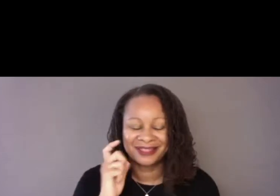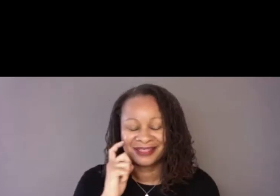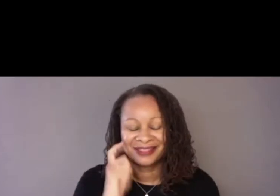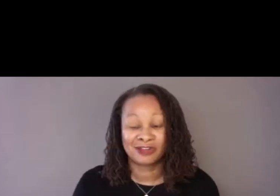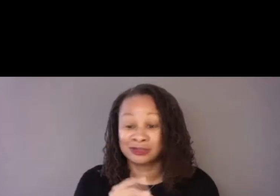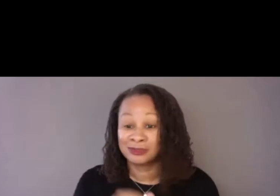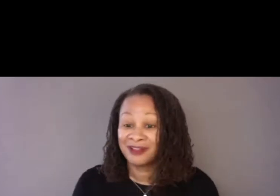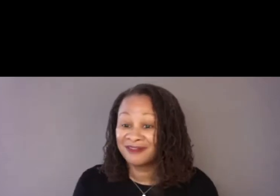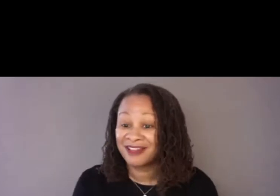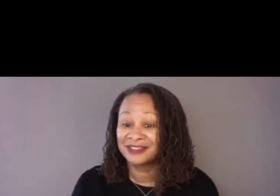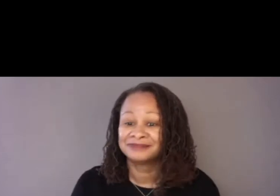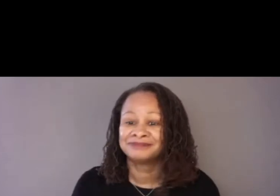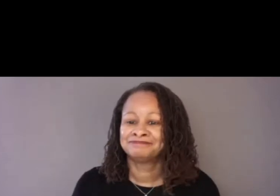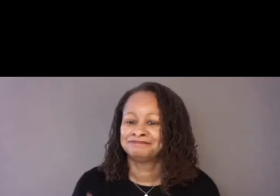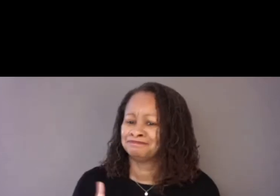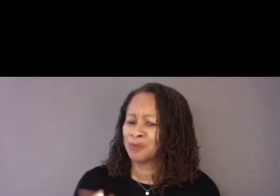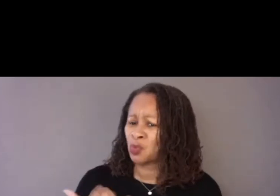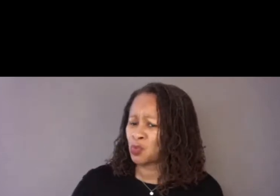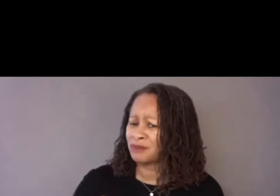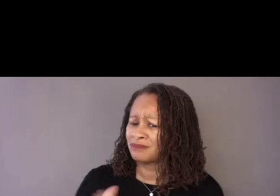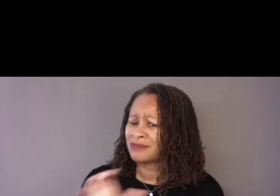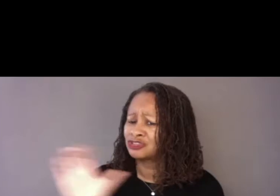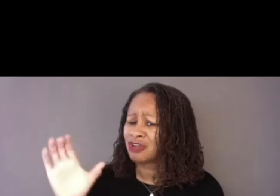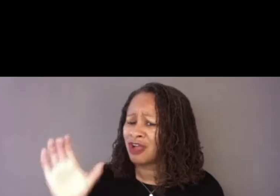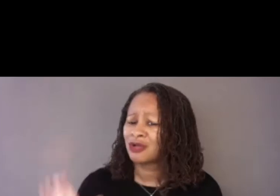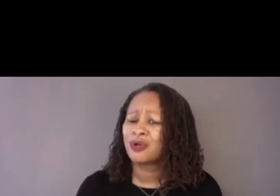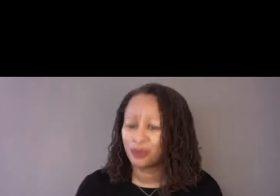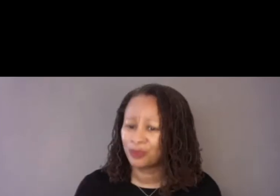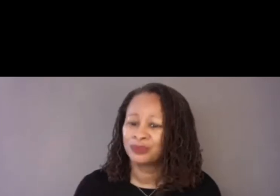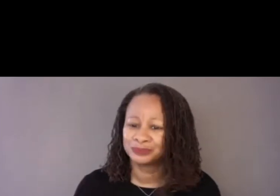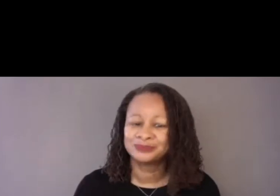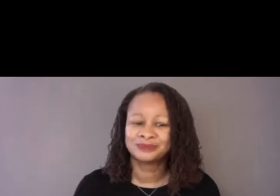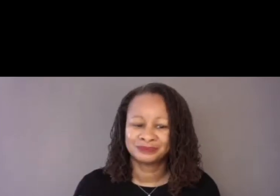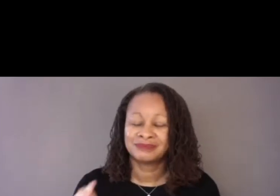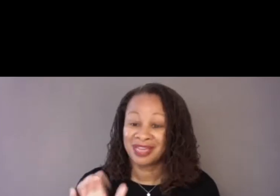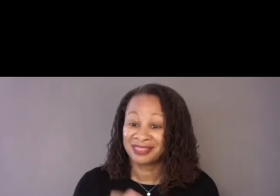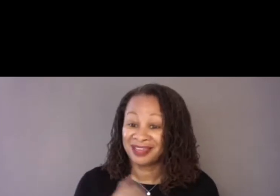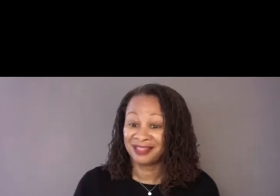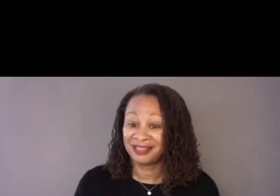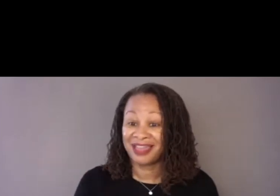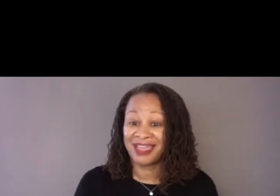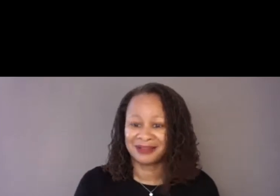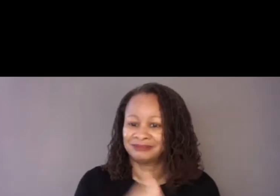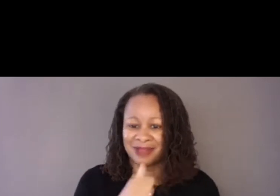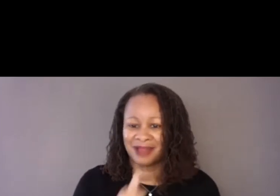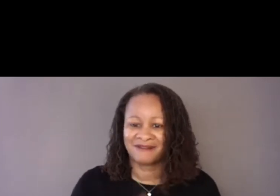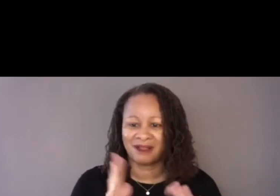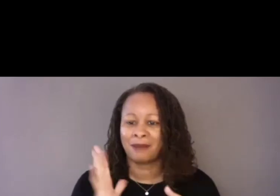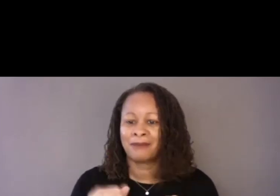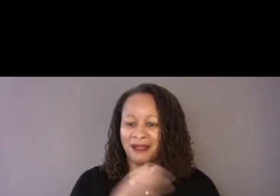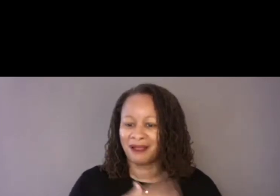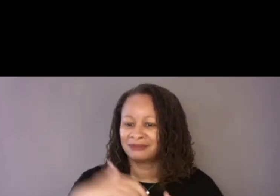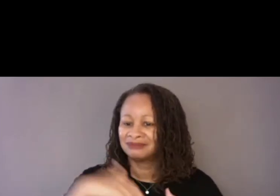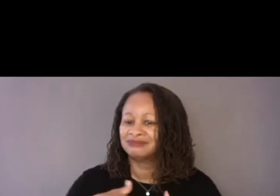I'm coming to you today from Chicago, which is on the unceded land of the Potawatomi people